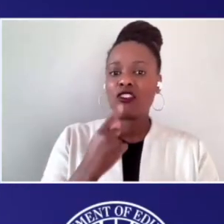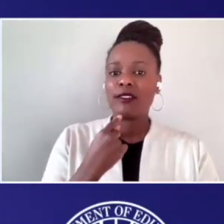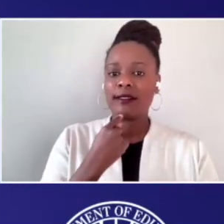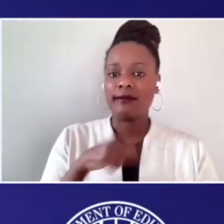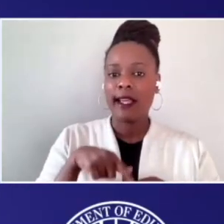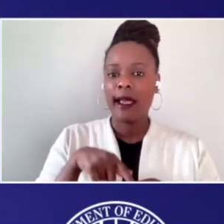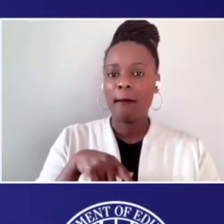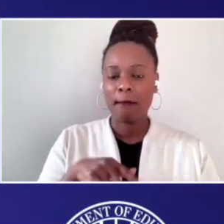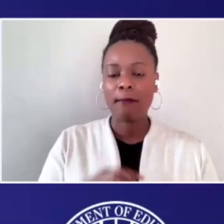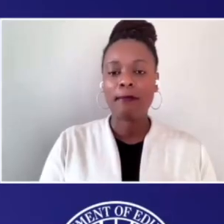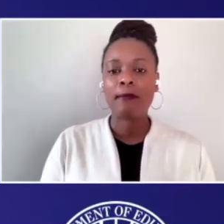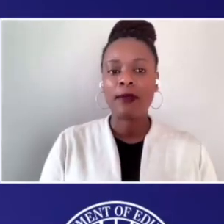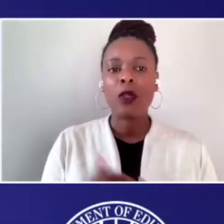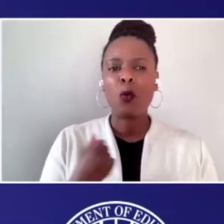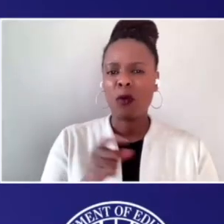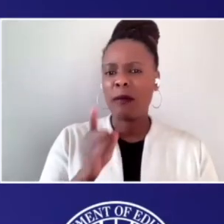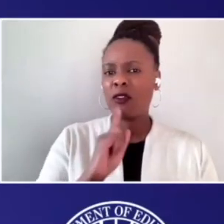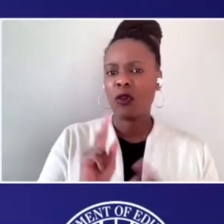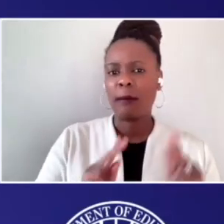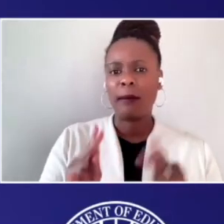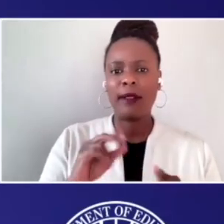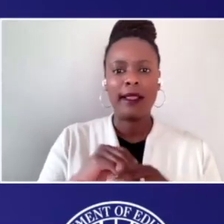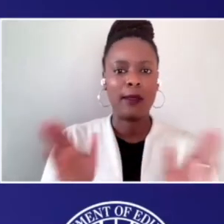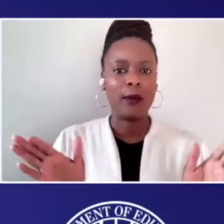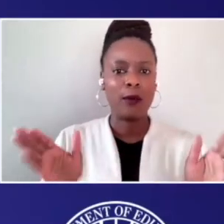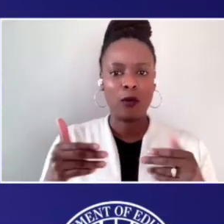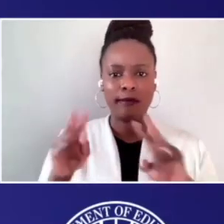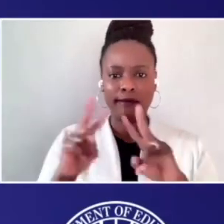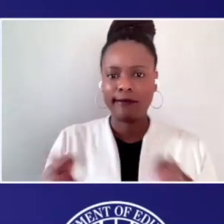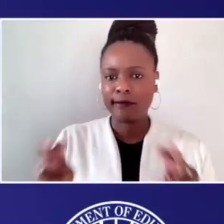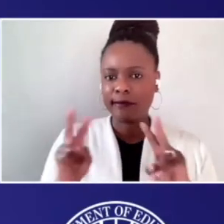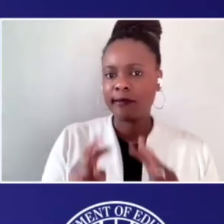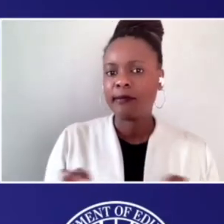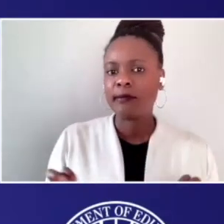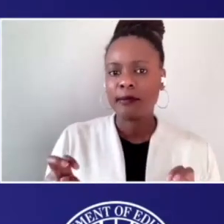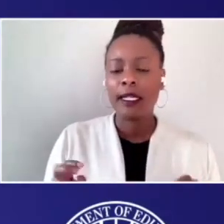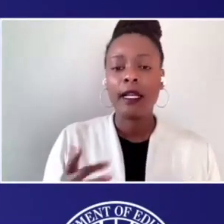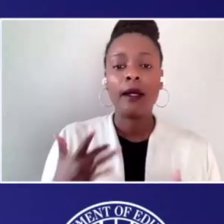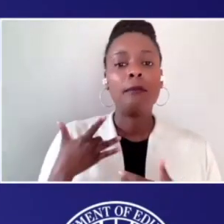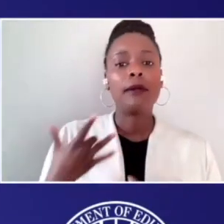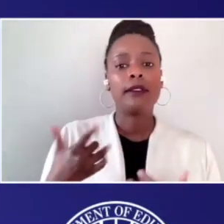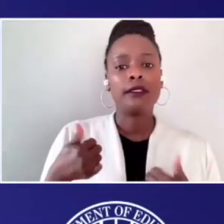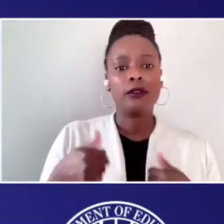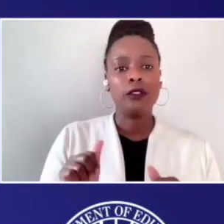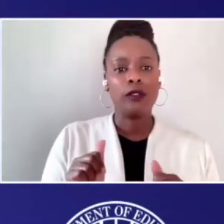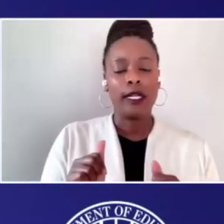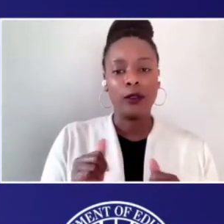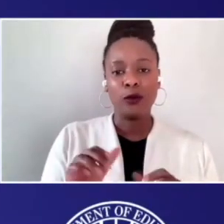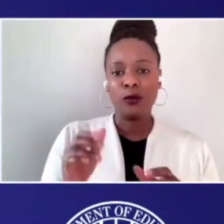the people in the room will take this and look, look at it. We usually try to do it in order of receipt, so that may be something that